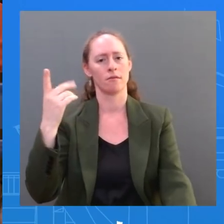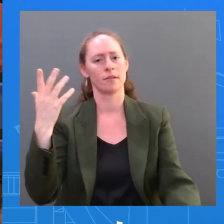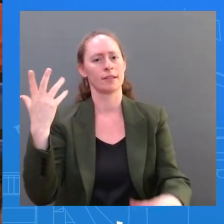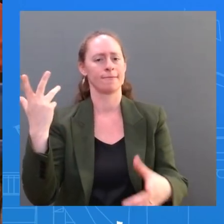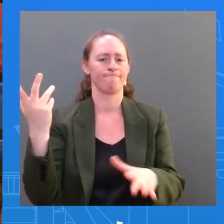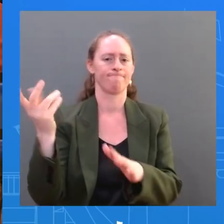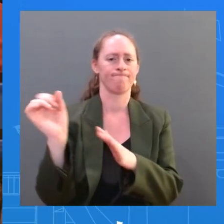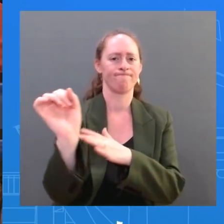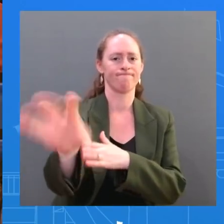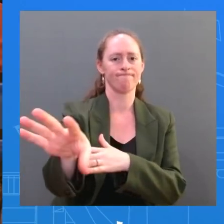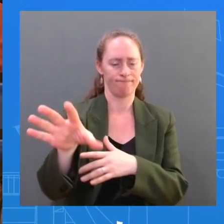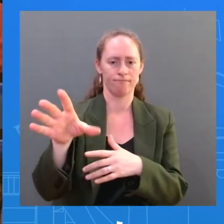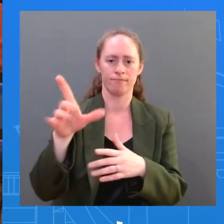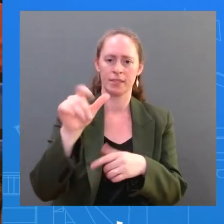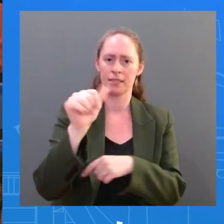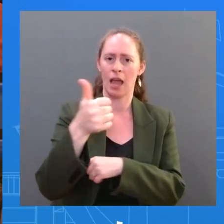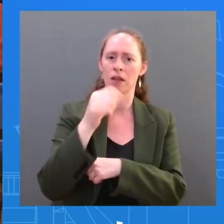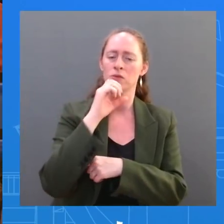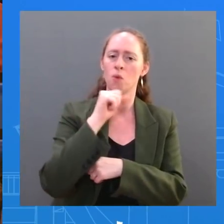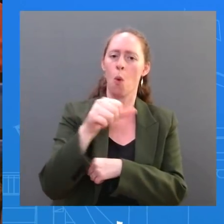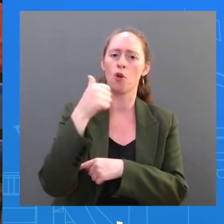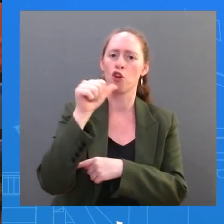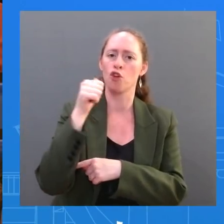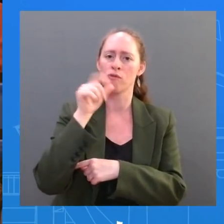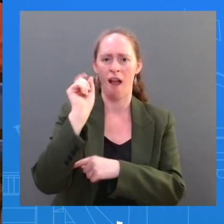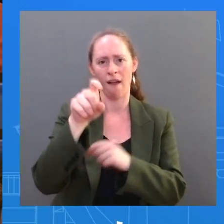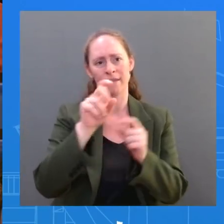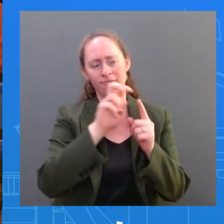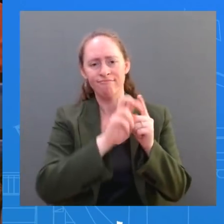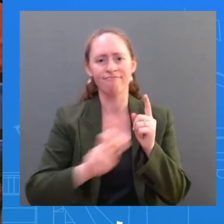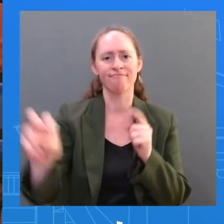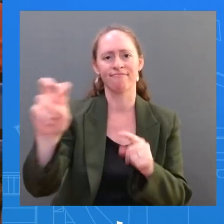that local law enforcement knows the identity of this 10-year-old victim?